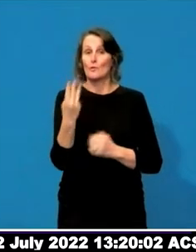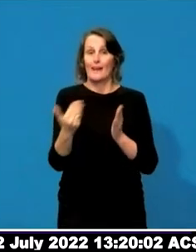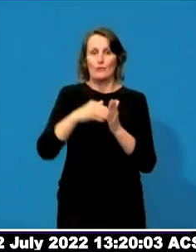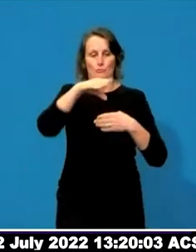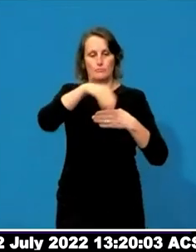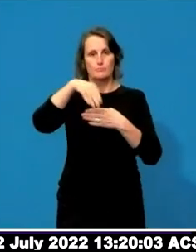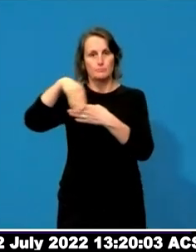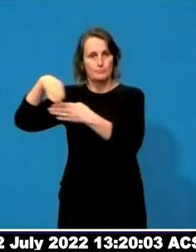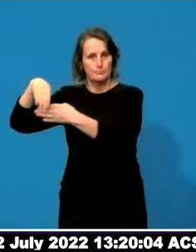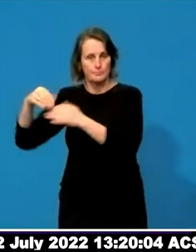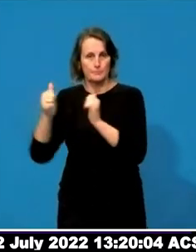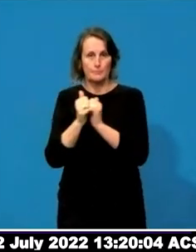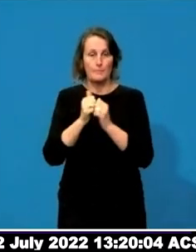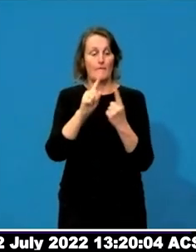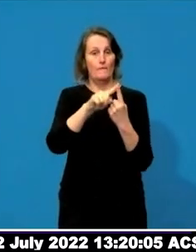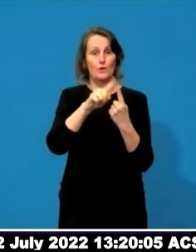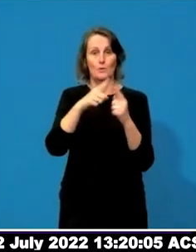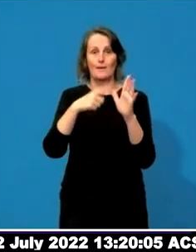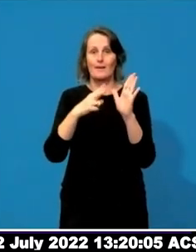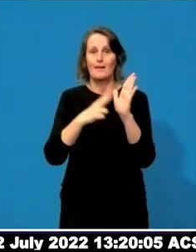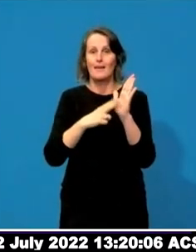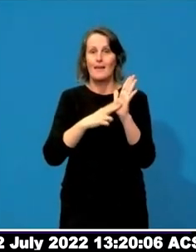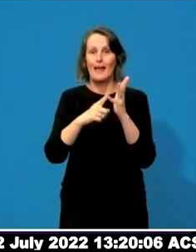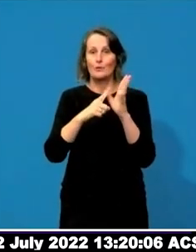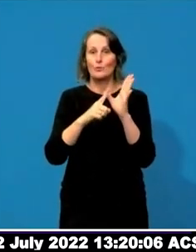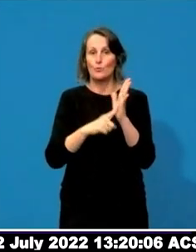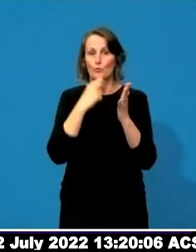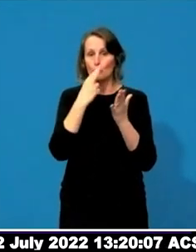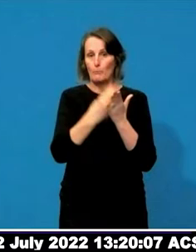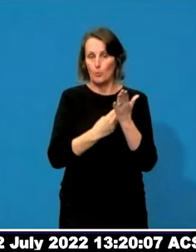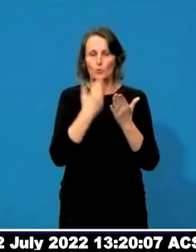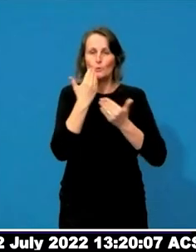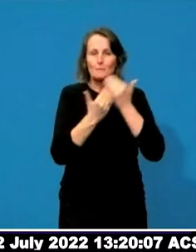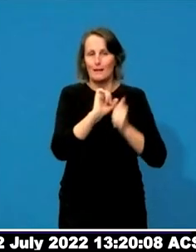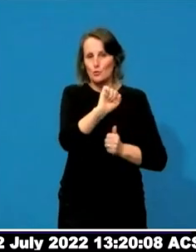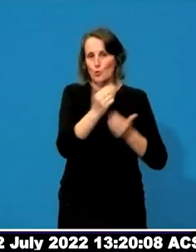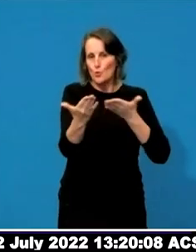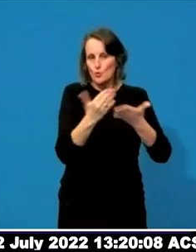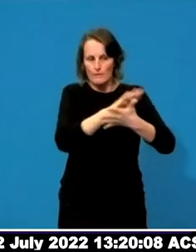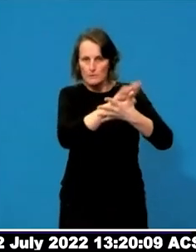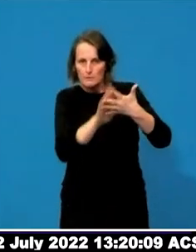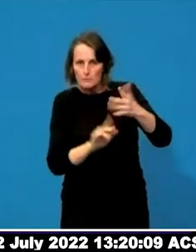The first is your annual report outlining the breadth of your services and support that you provide to your community,